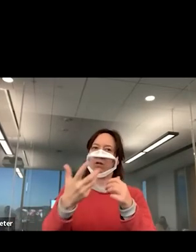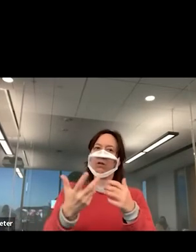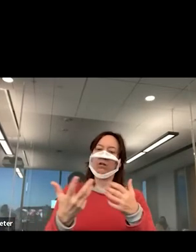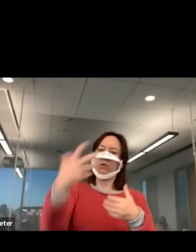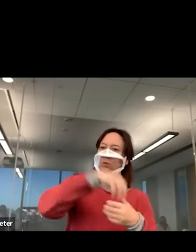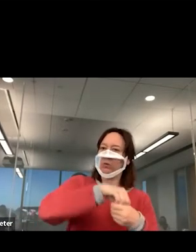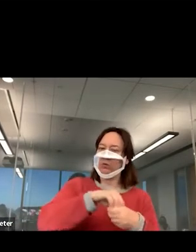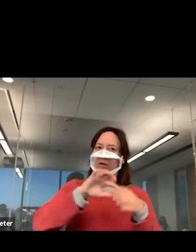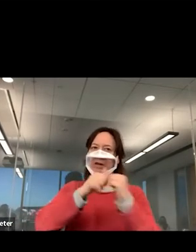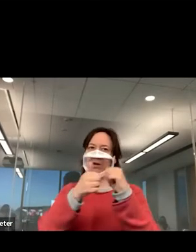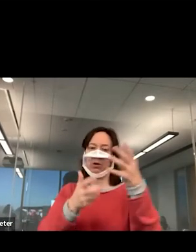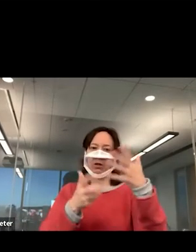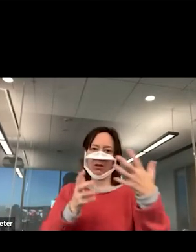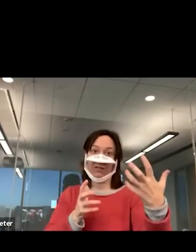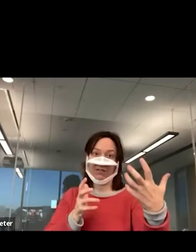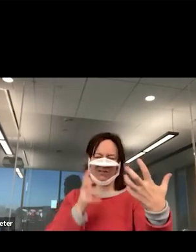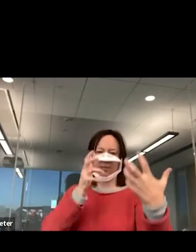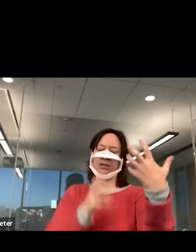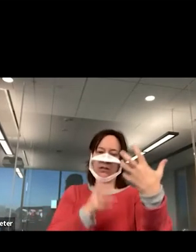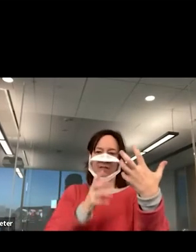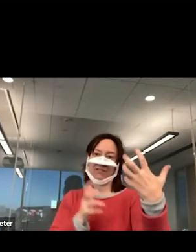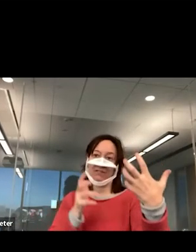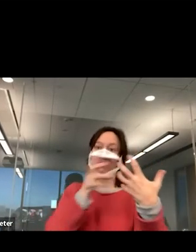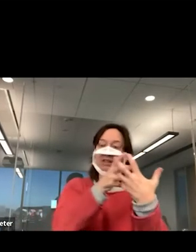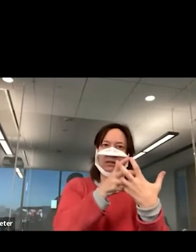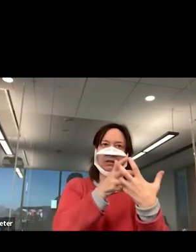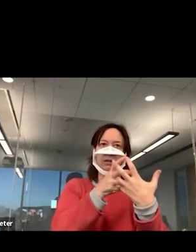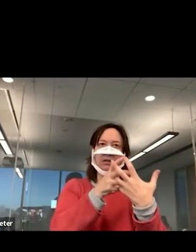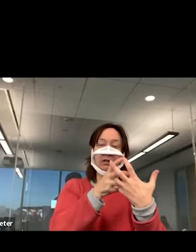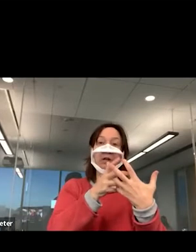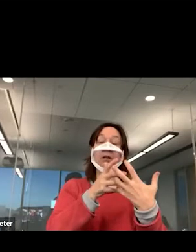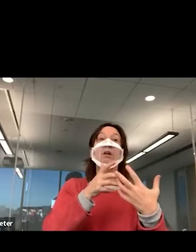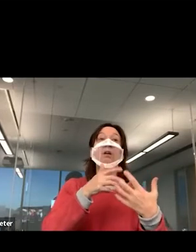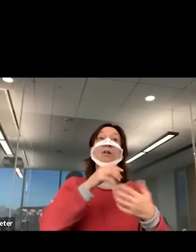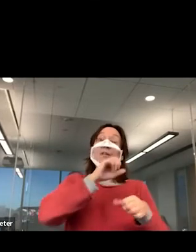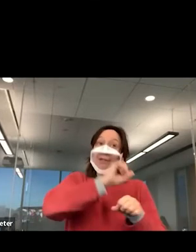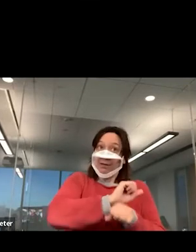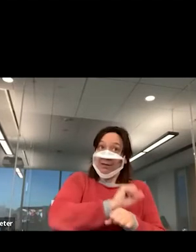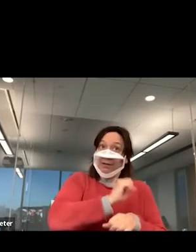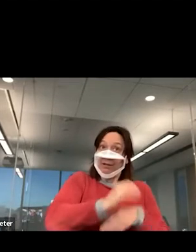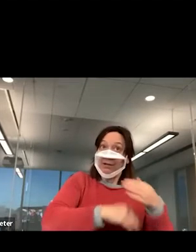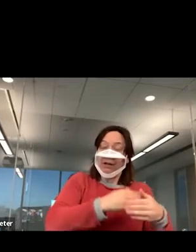then all of a sudden we're not we're not different i mean we're not the same we're we're somehow